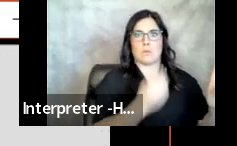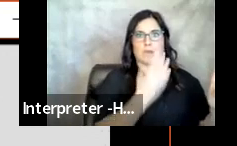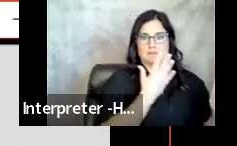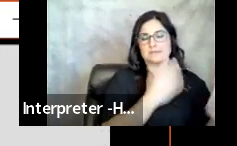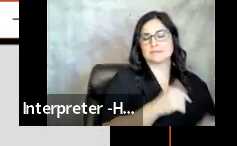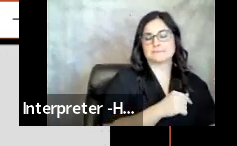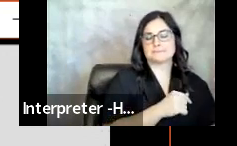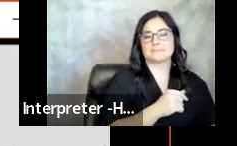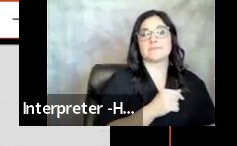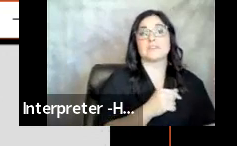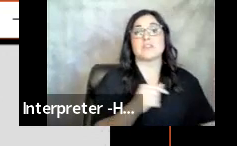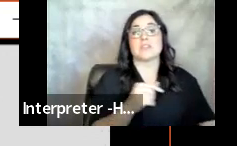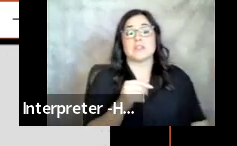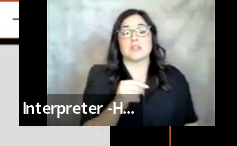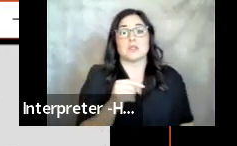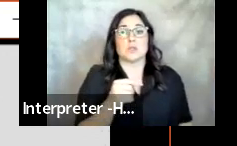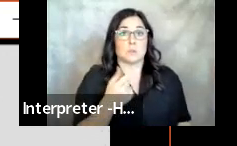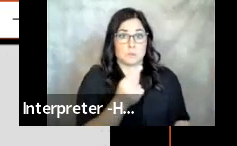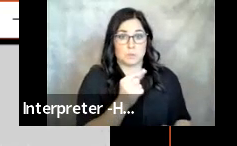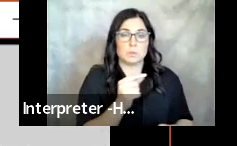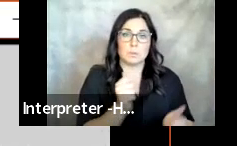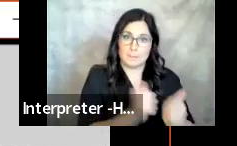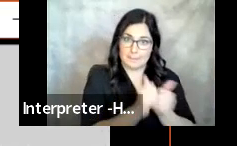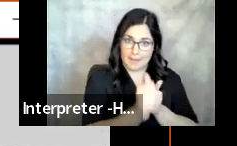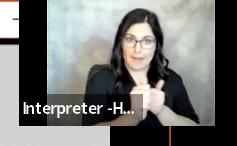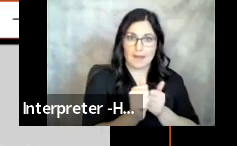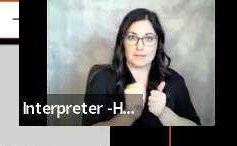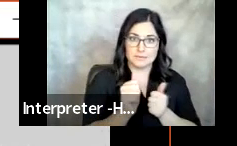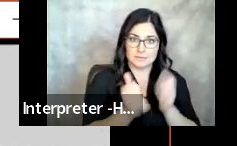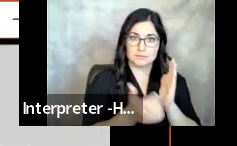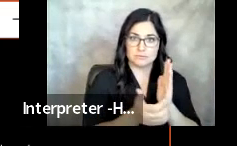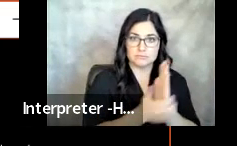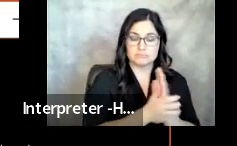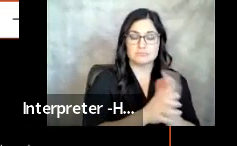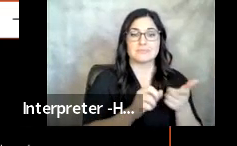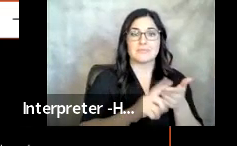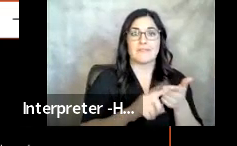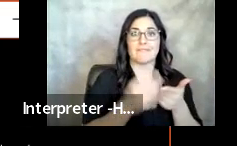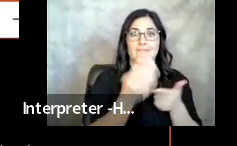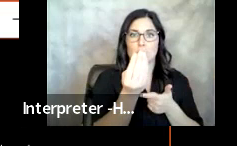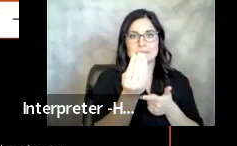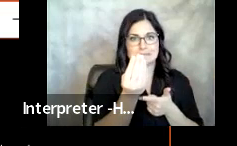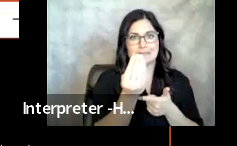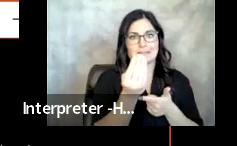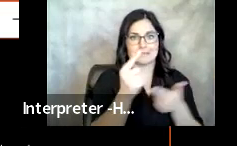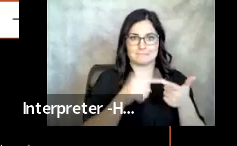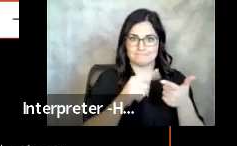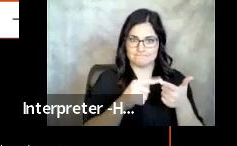And they do more than pass the Civil Rights Act. They passed the 14th. Amendment to the Constitution.